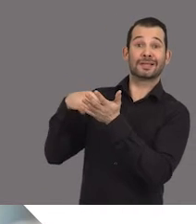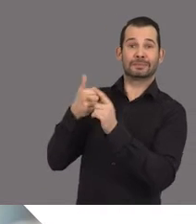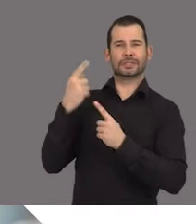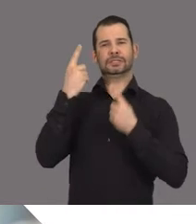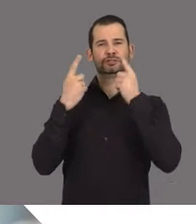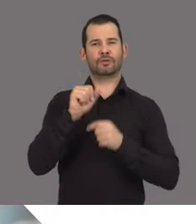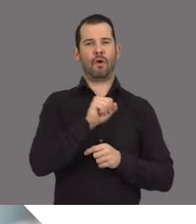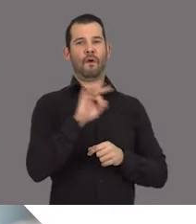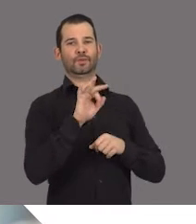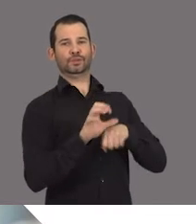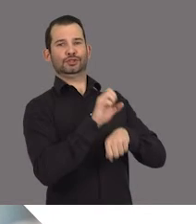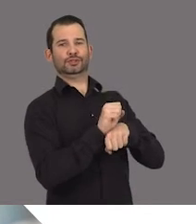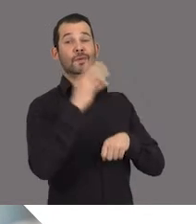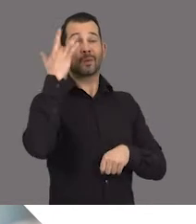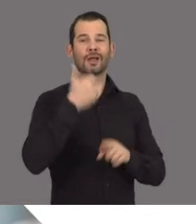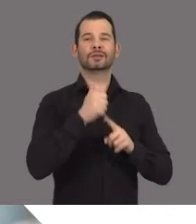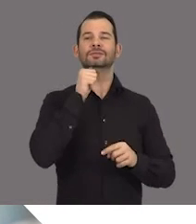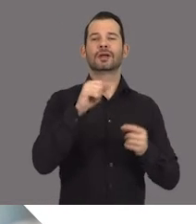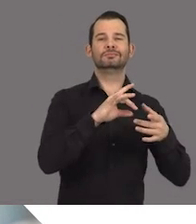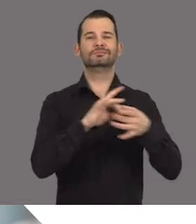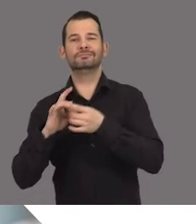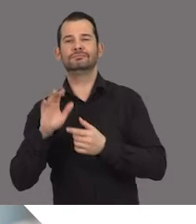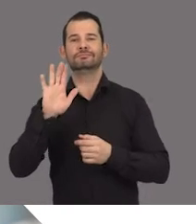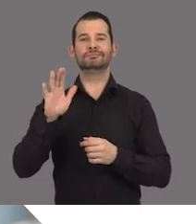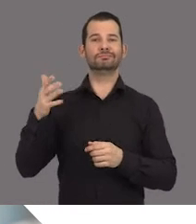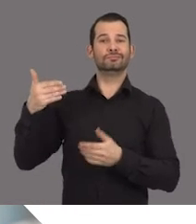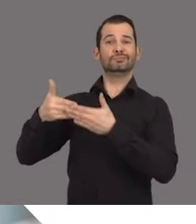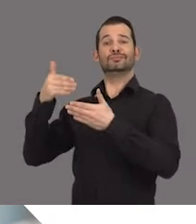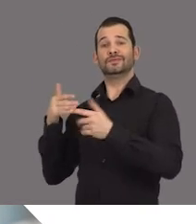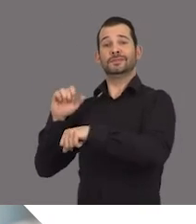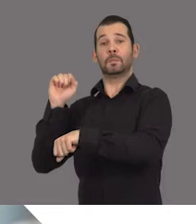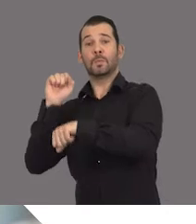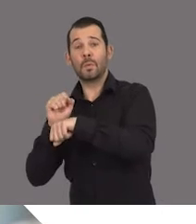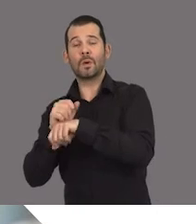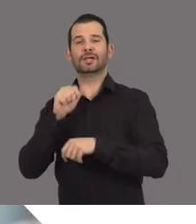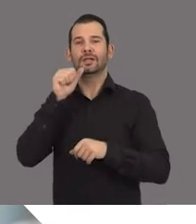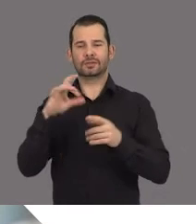not related to previous employment and are not connected to a reserve.